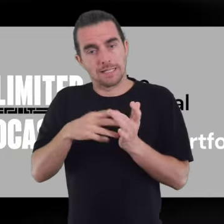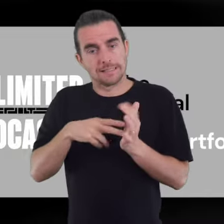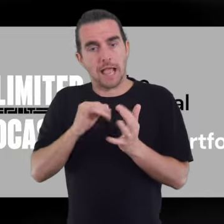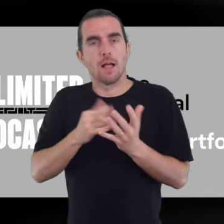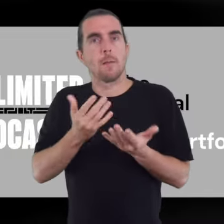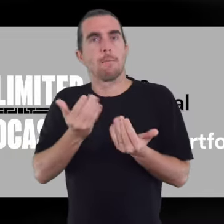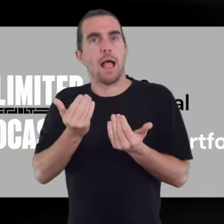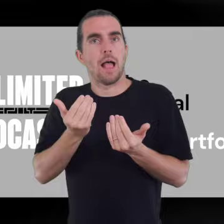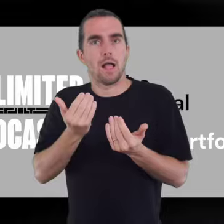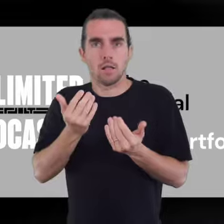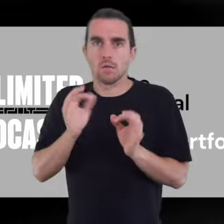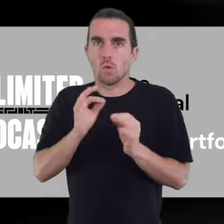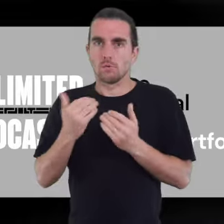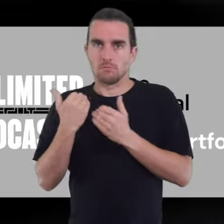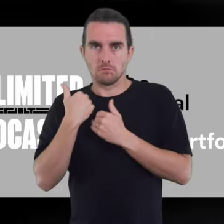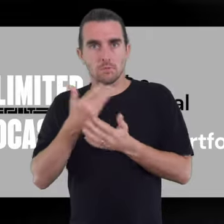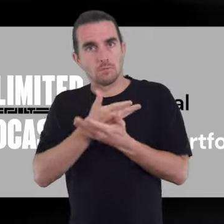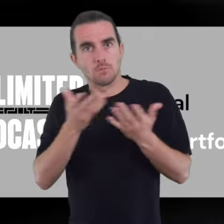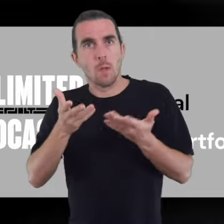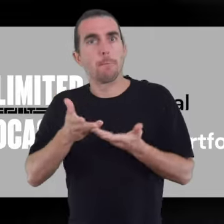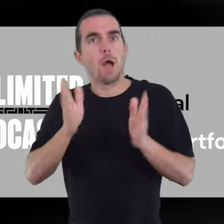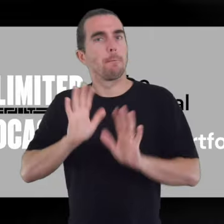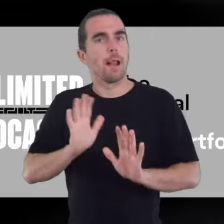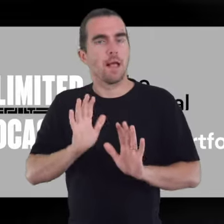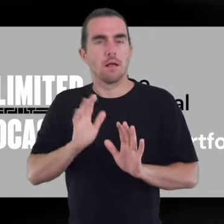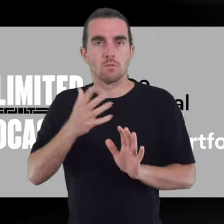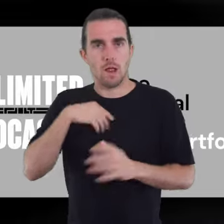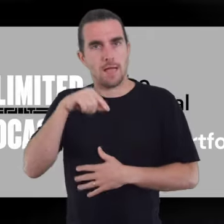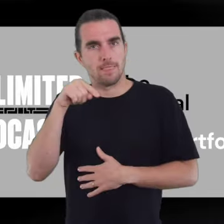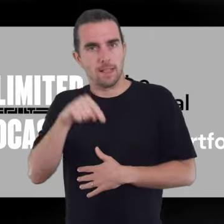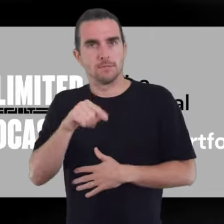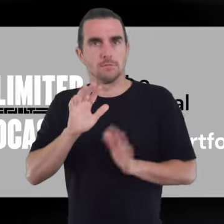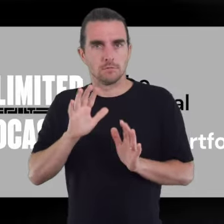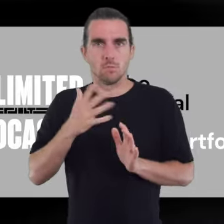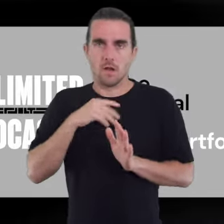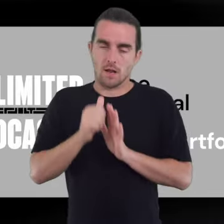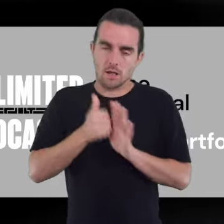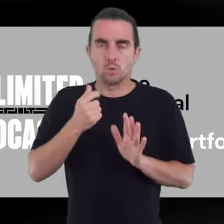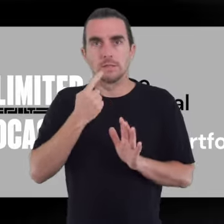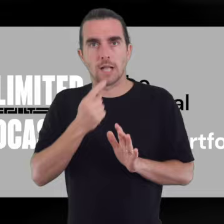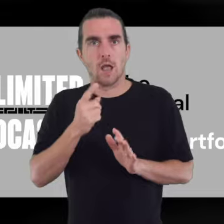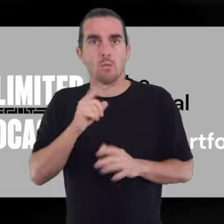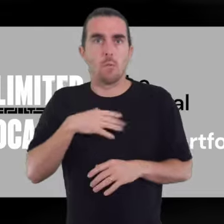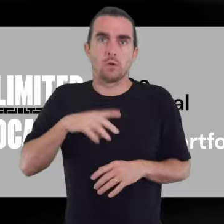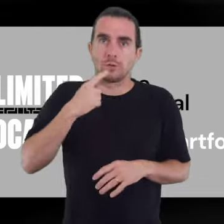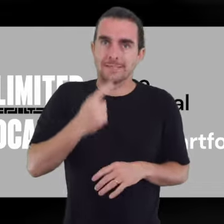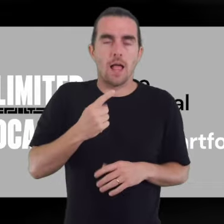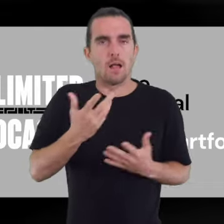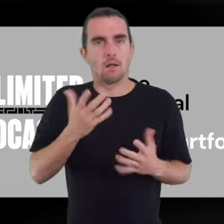Like, there's no obligation for them to be public, and that that capacity, that ability to take back what we say, to kind of alter it and reverse it,